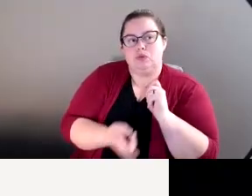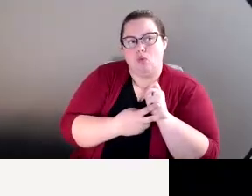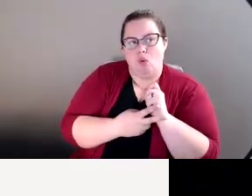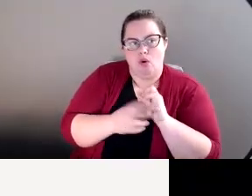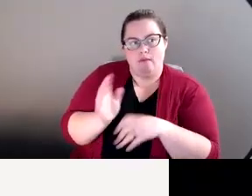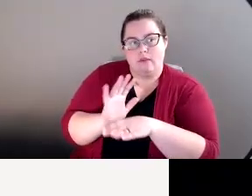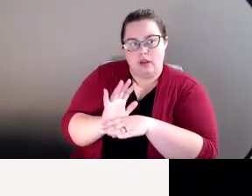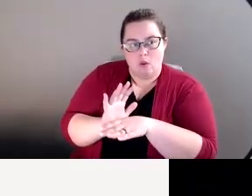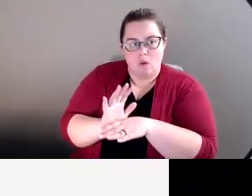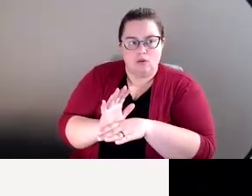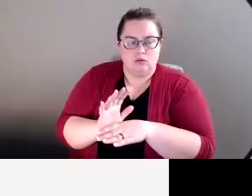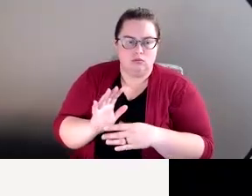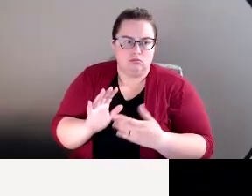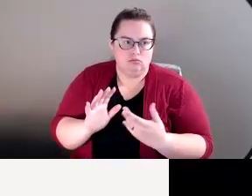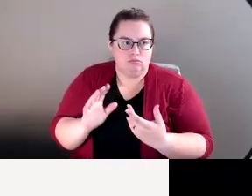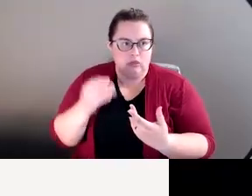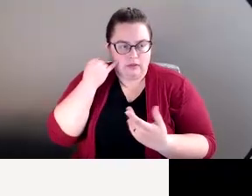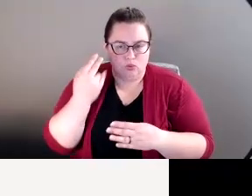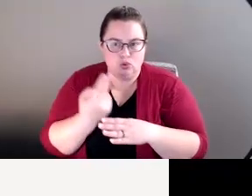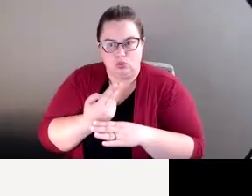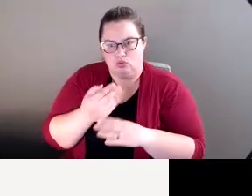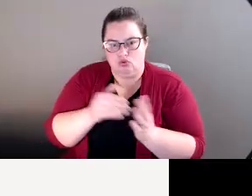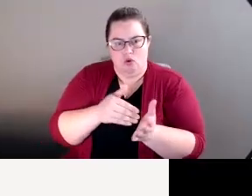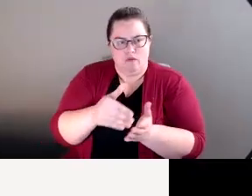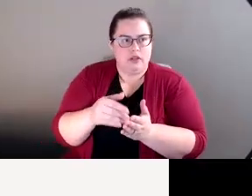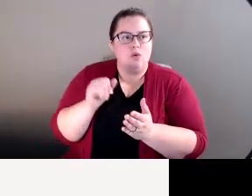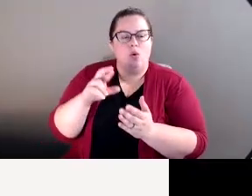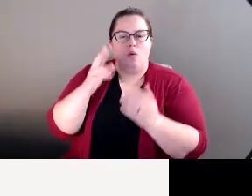that you are continuously using or want to use in your classes.